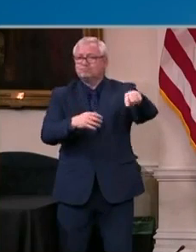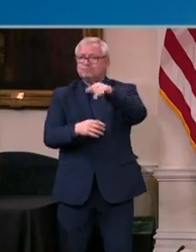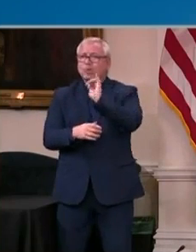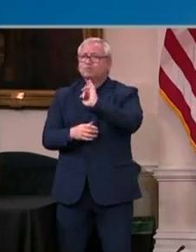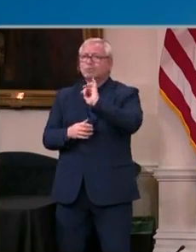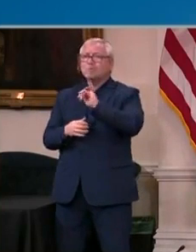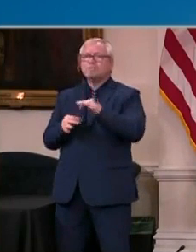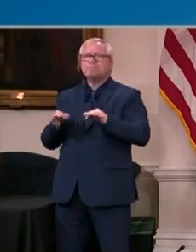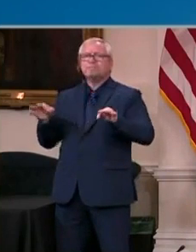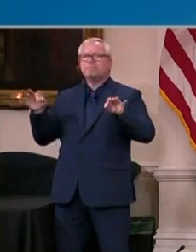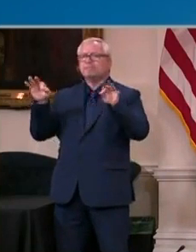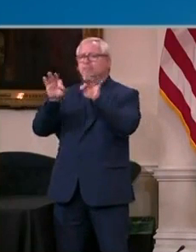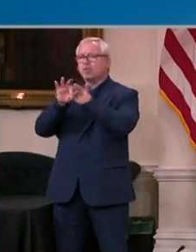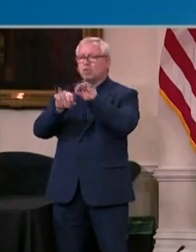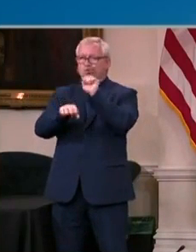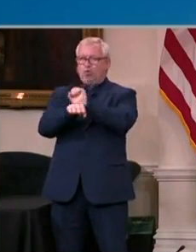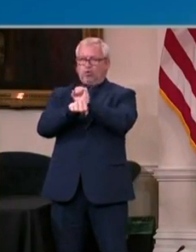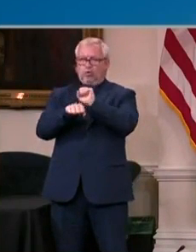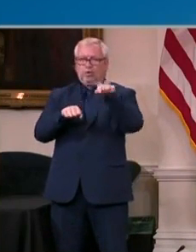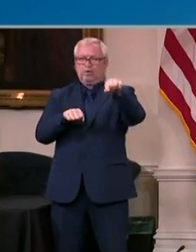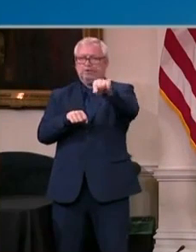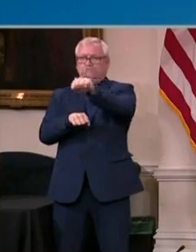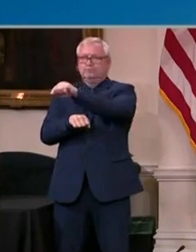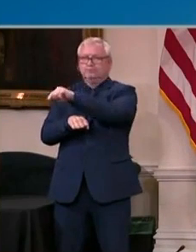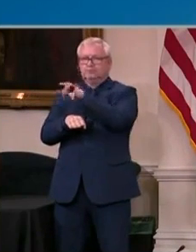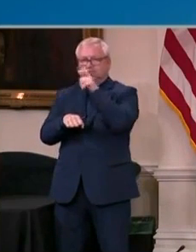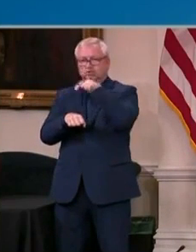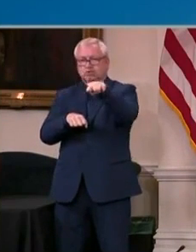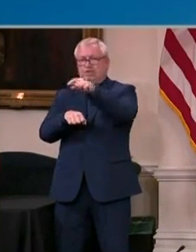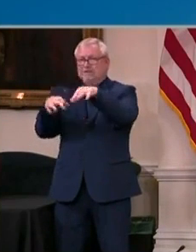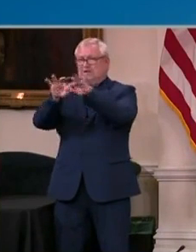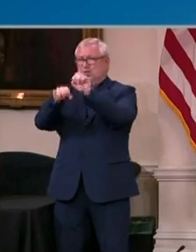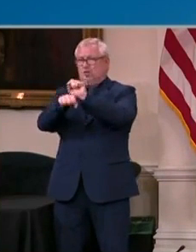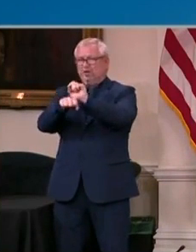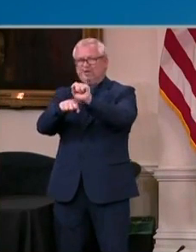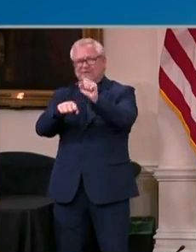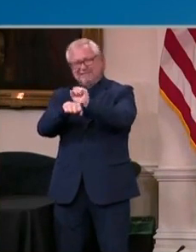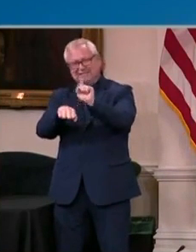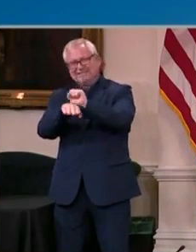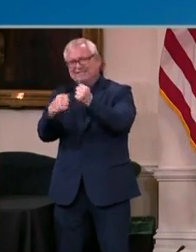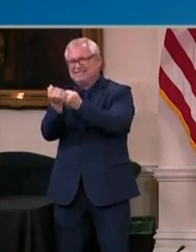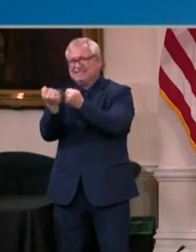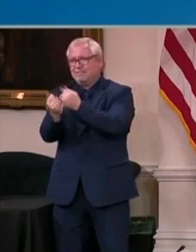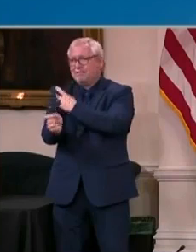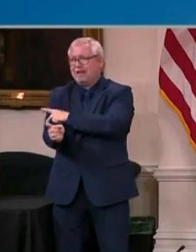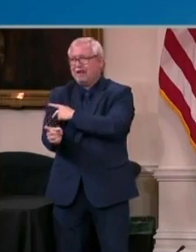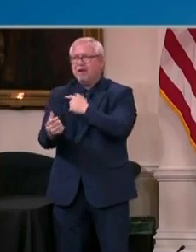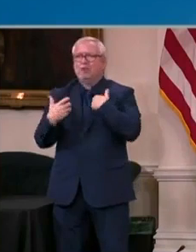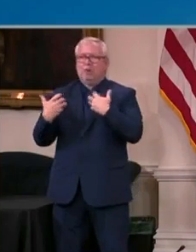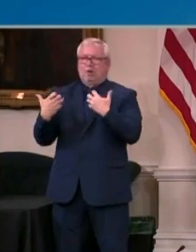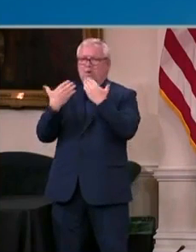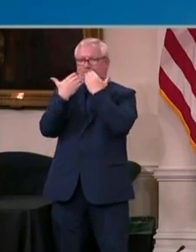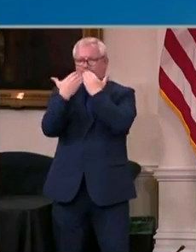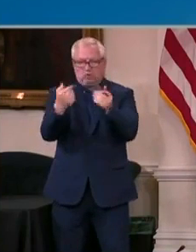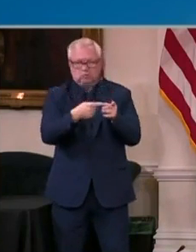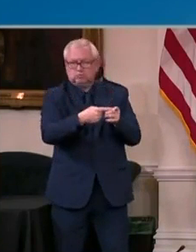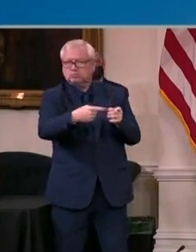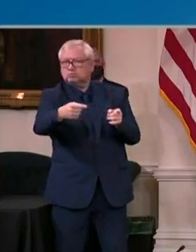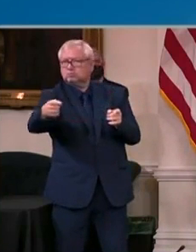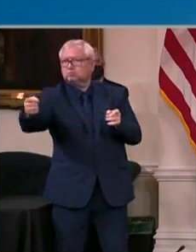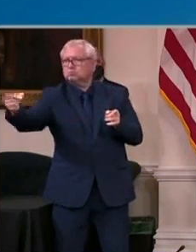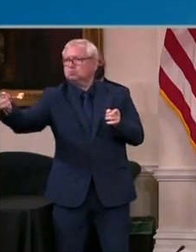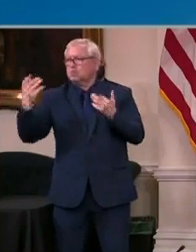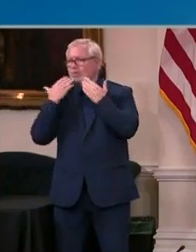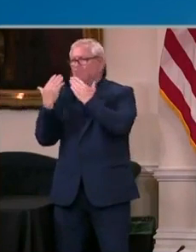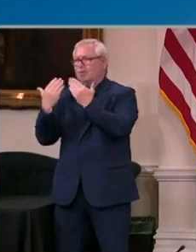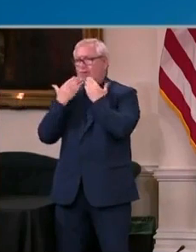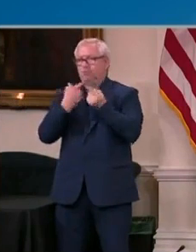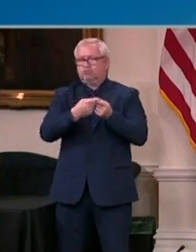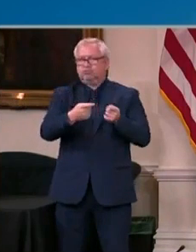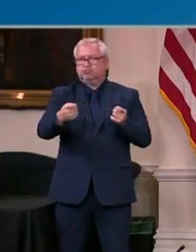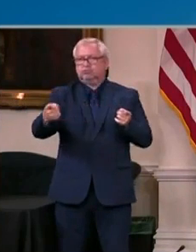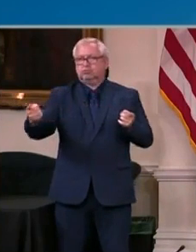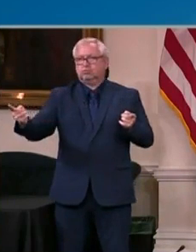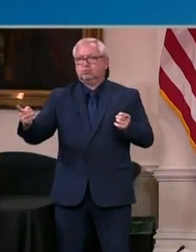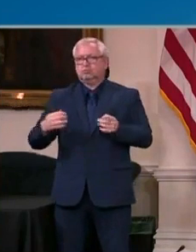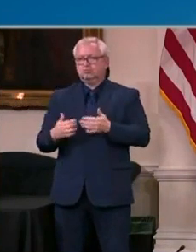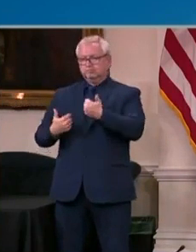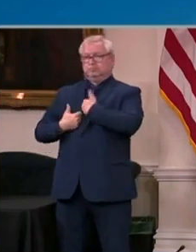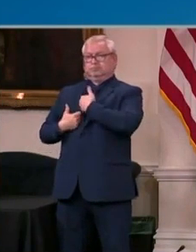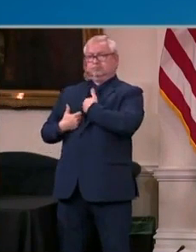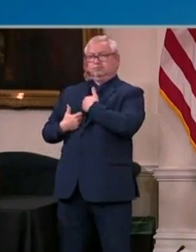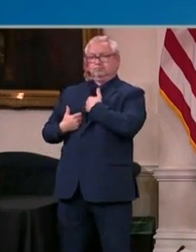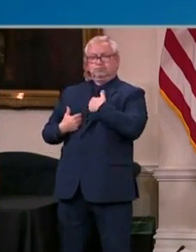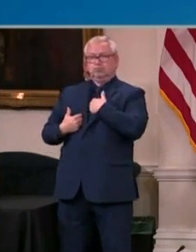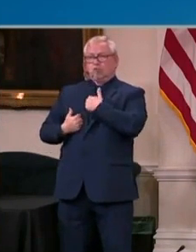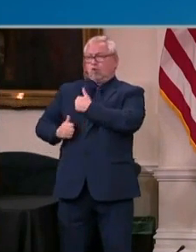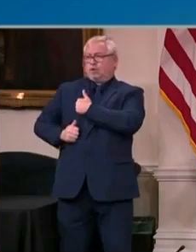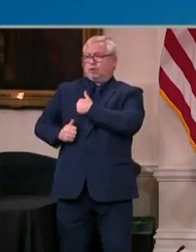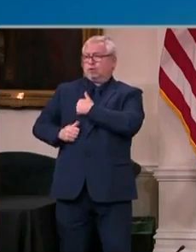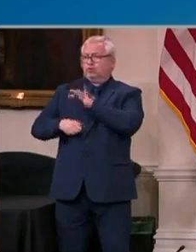FOR THOSE DEDICATED HEALTH CARE PROVIDERS, TEACHERS AND OTHER ESSENTIAL WORKERS WHO ARE SELFLESSLY WORKING TO SUPPORT PATIENTS IN OUR COMMUNITIES, THANK YOU.